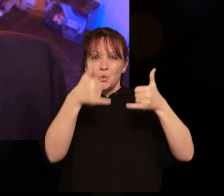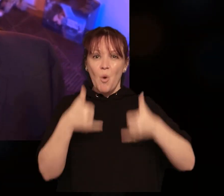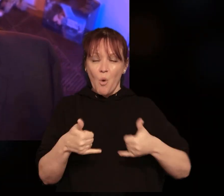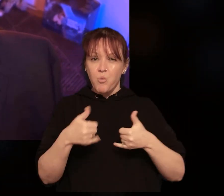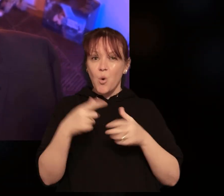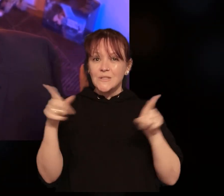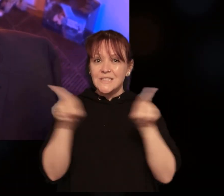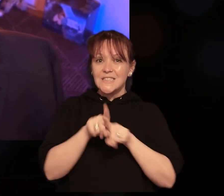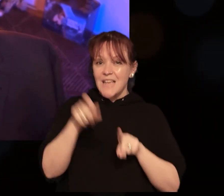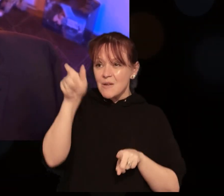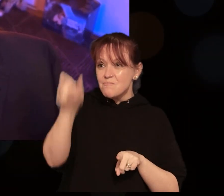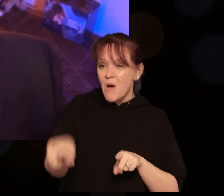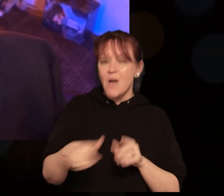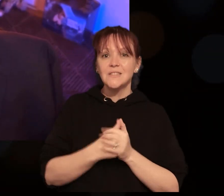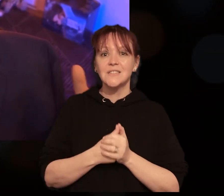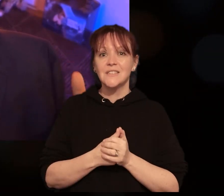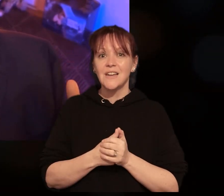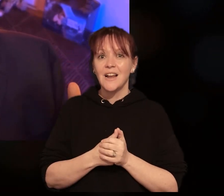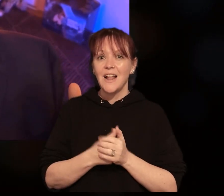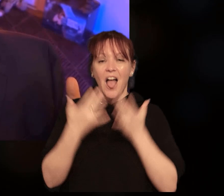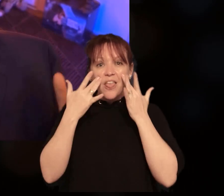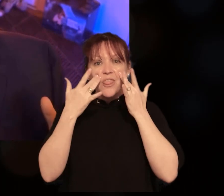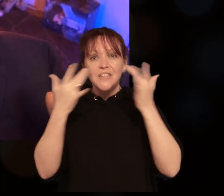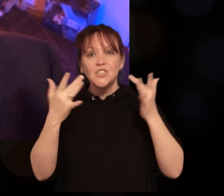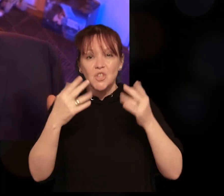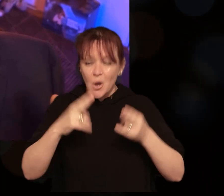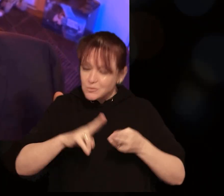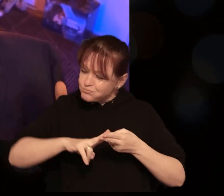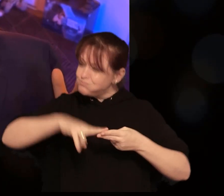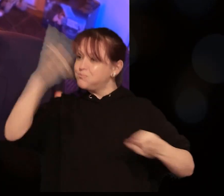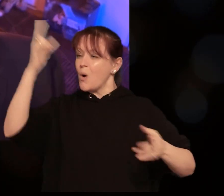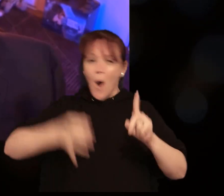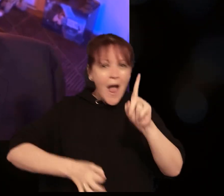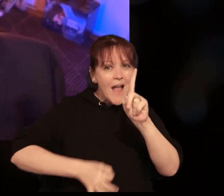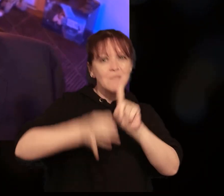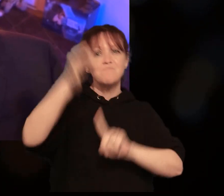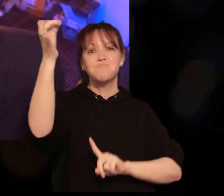I want to say thank you so much to Ian and Tara for having me back again to host these awards.